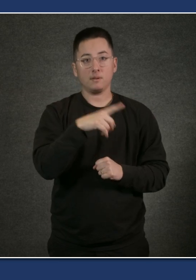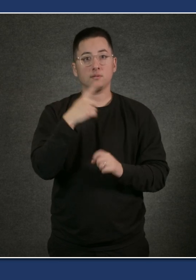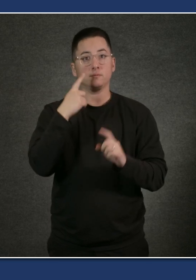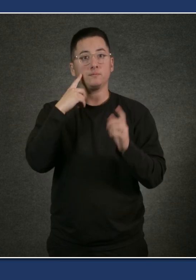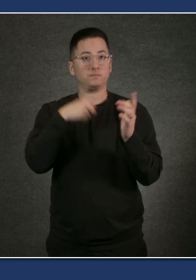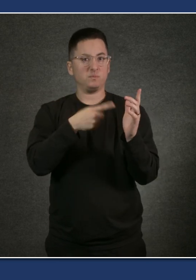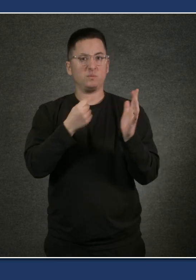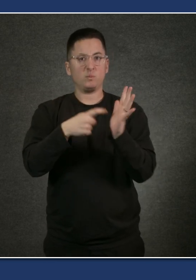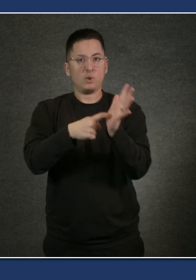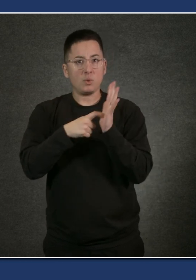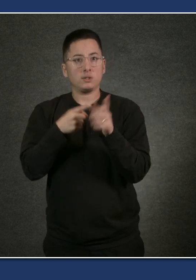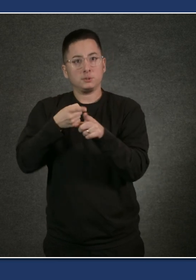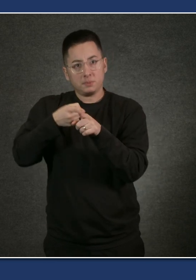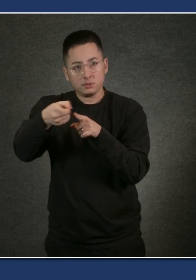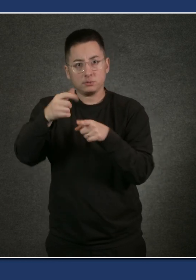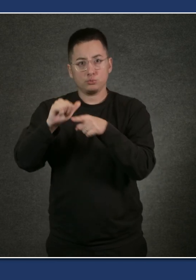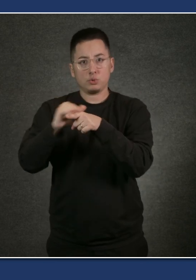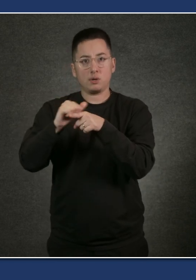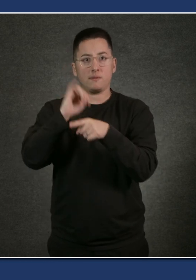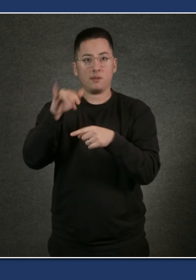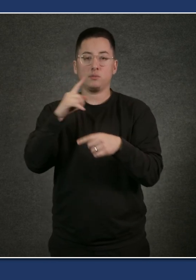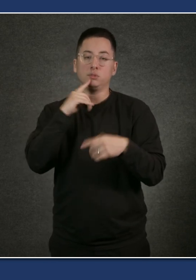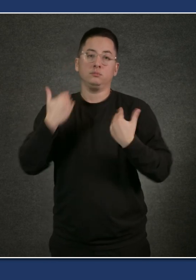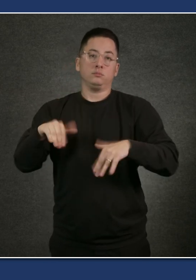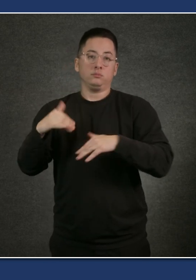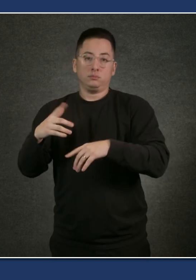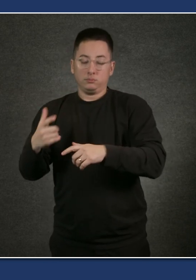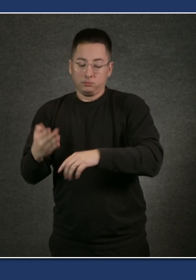that has significantly improved my life, helping